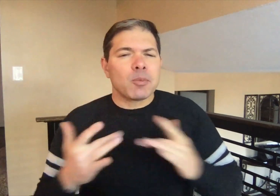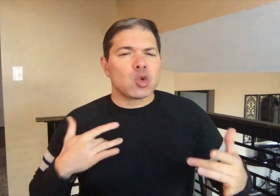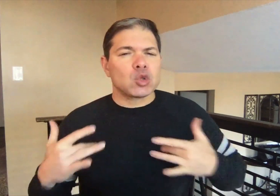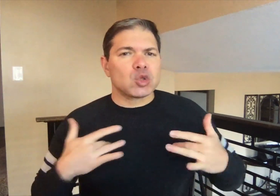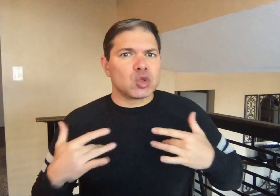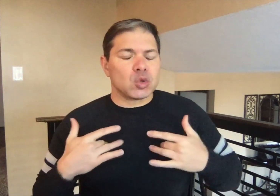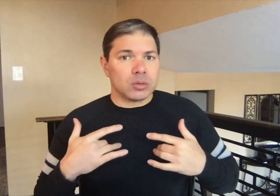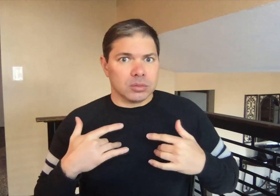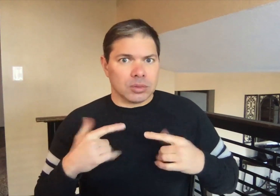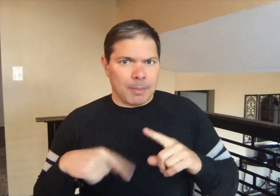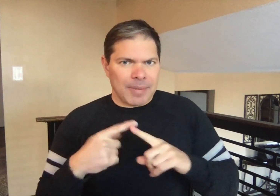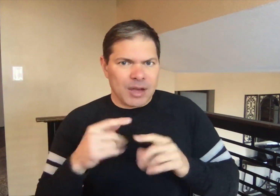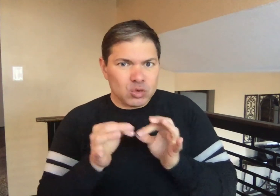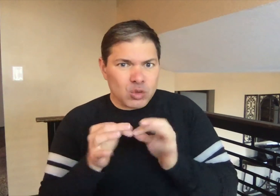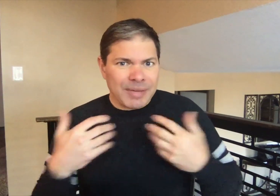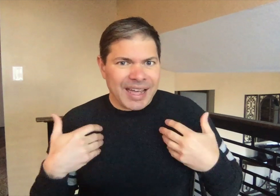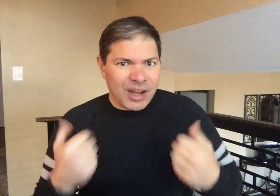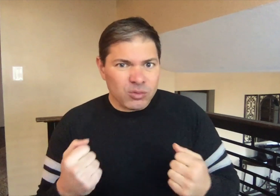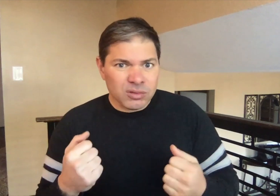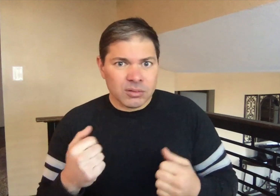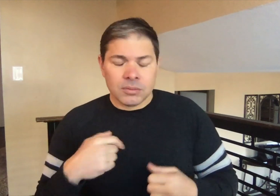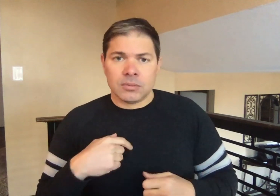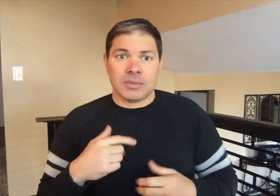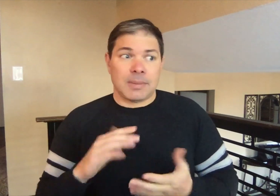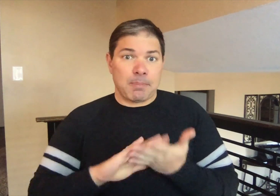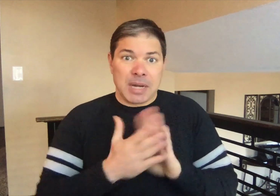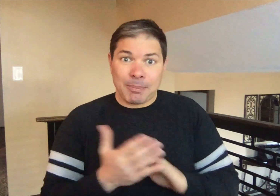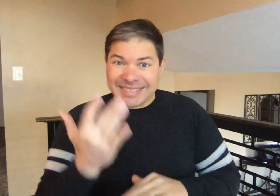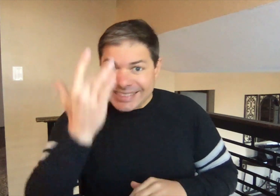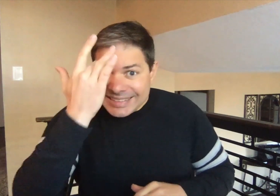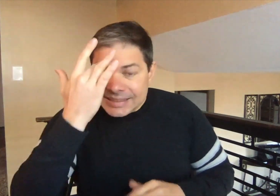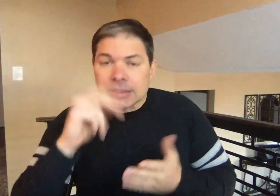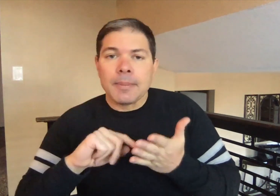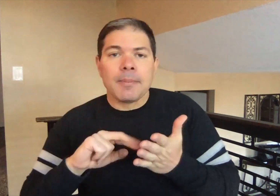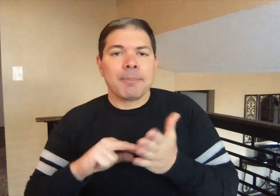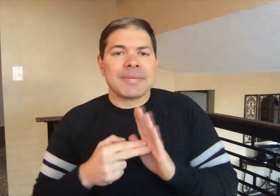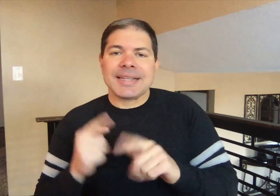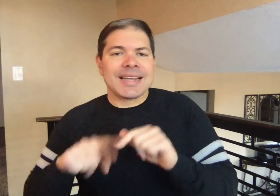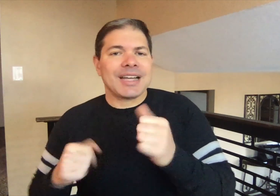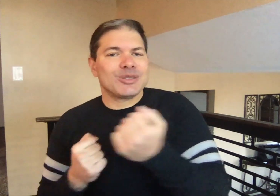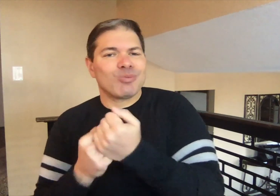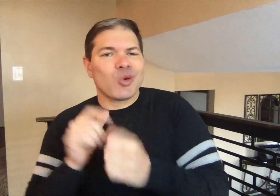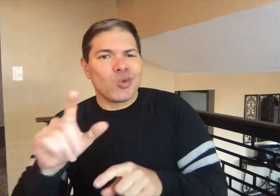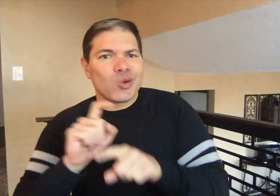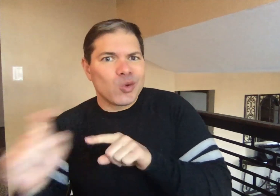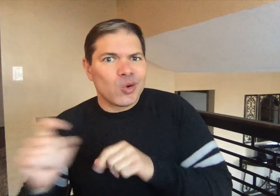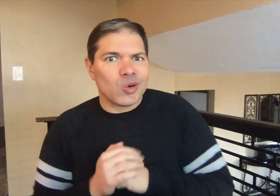concerned about the health of our interpreters. Because if interpreters become sick, then they won’t be able to support your calls.